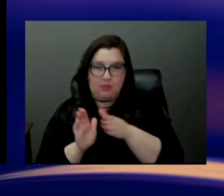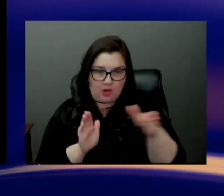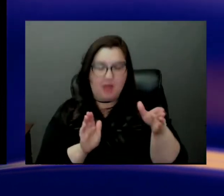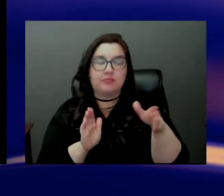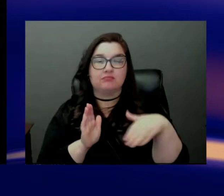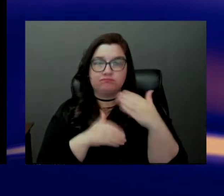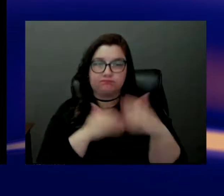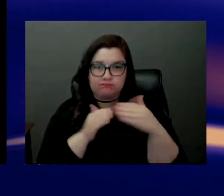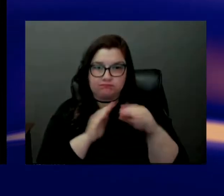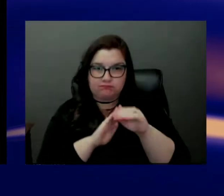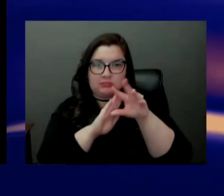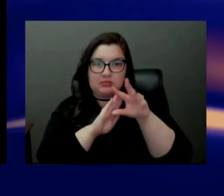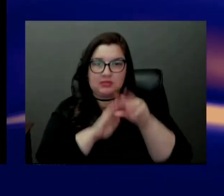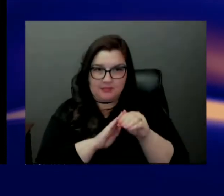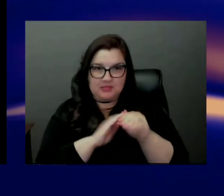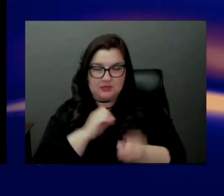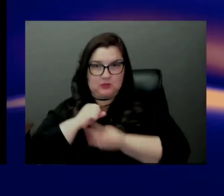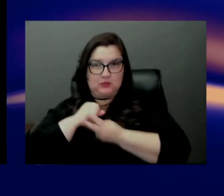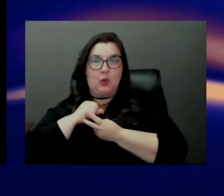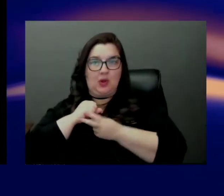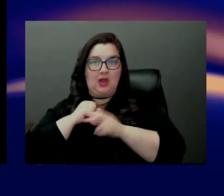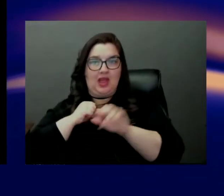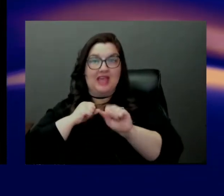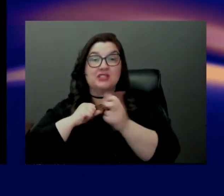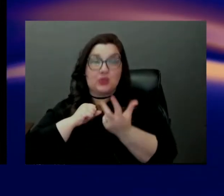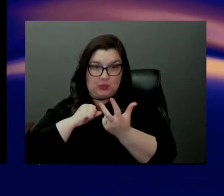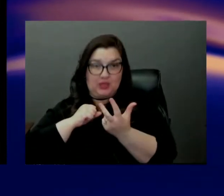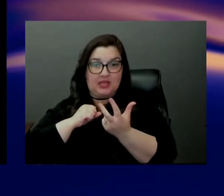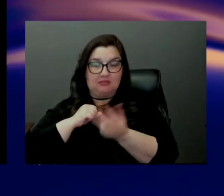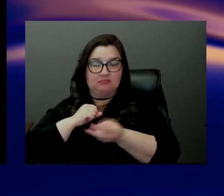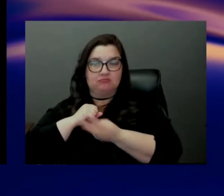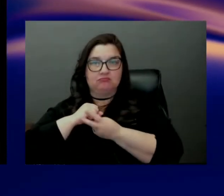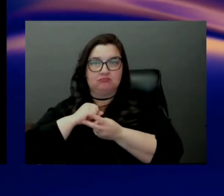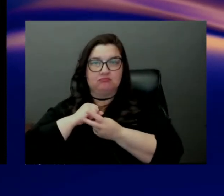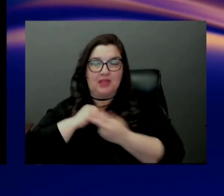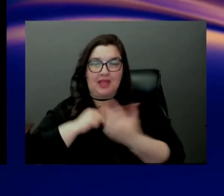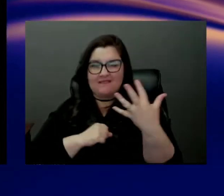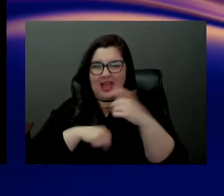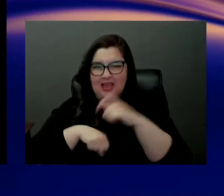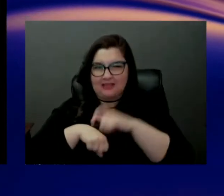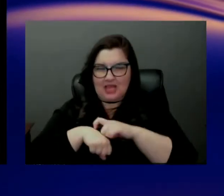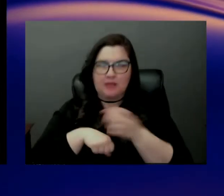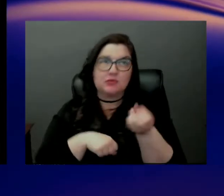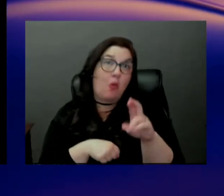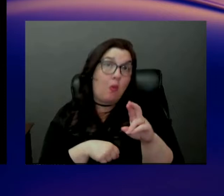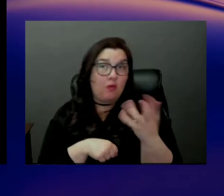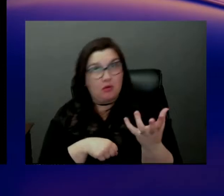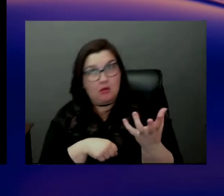and then we will store that in S3 storage. And so we'll do that five times. Or if you have an image that's gonna get launched